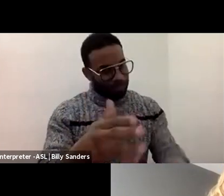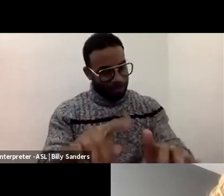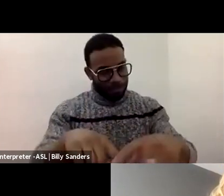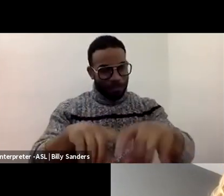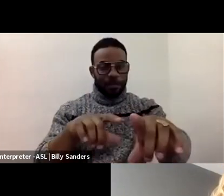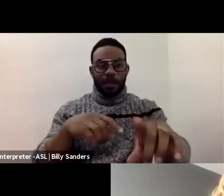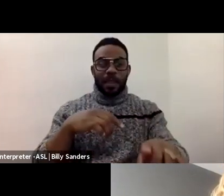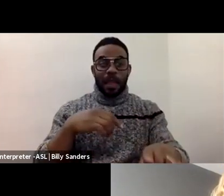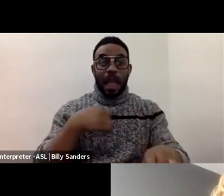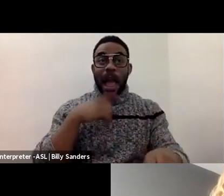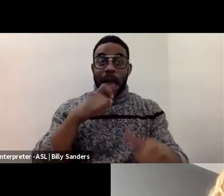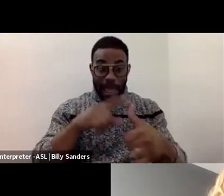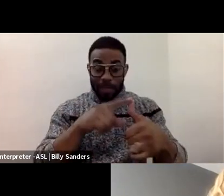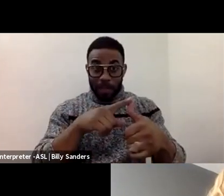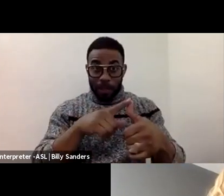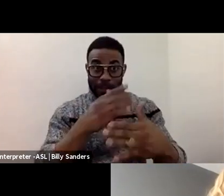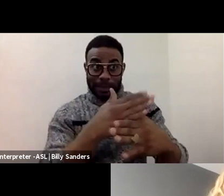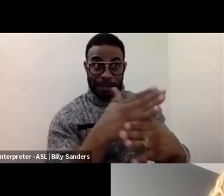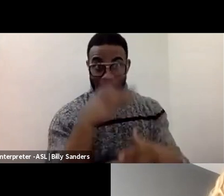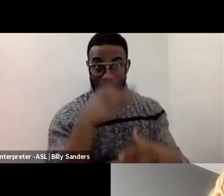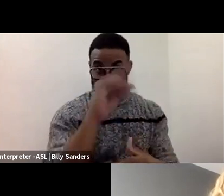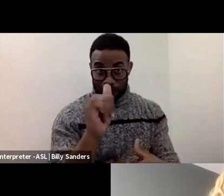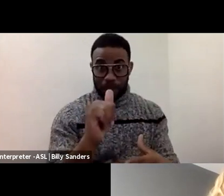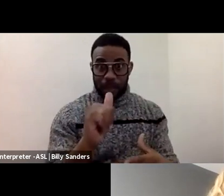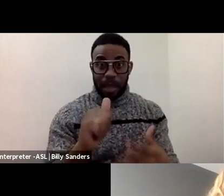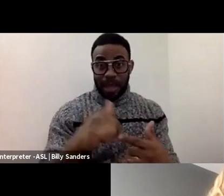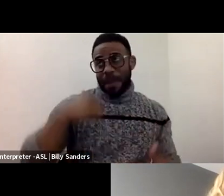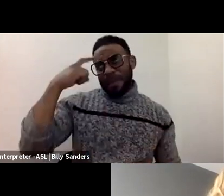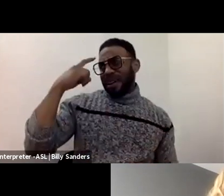did I have to disclose a disability, but in my mind I was like the more information you